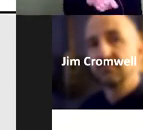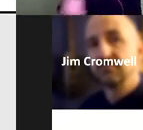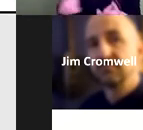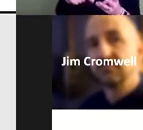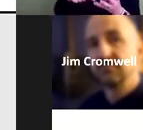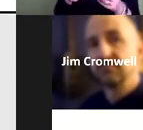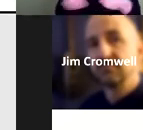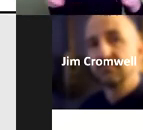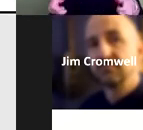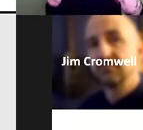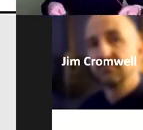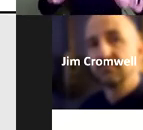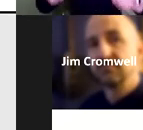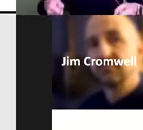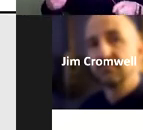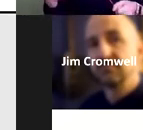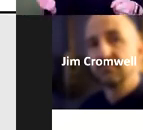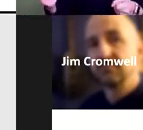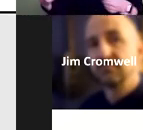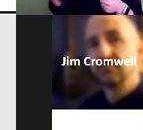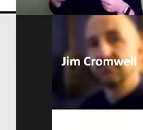minimum standards should be used to guarantee a baseline